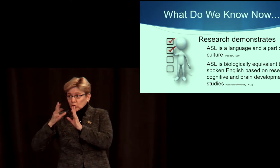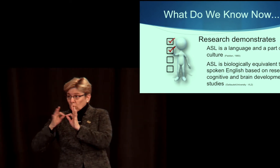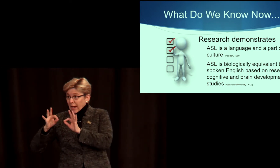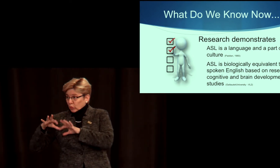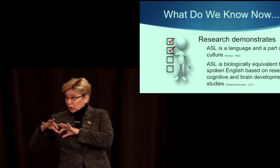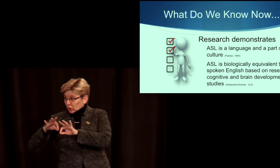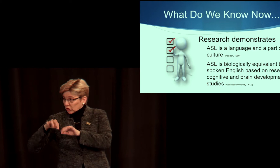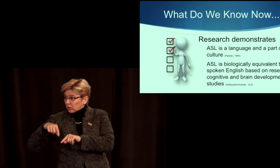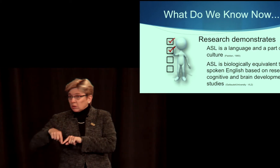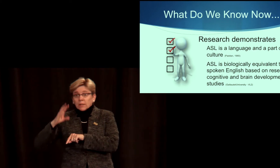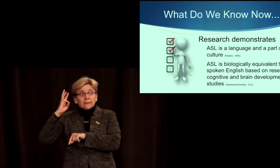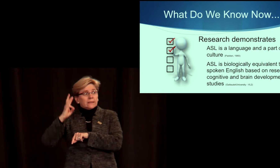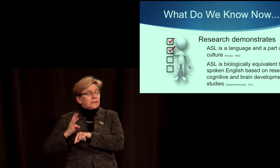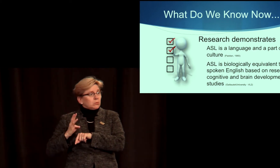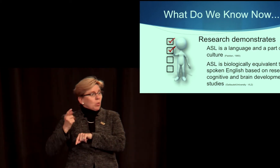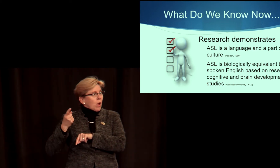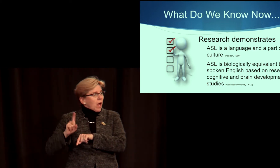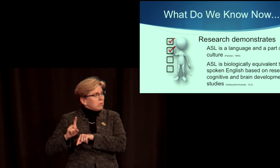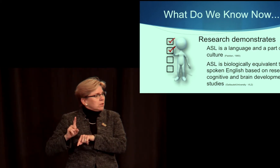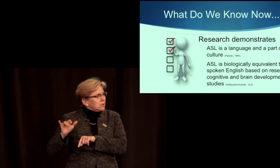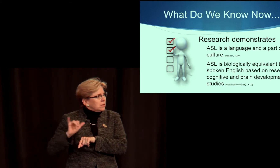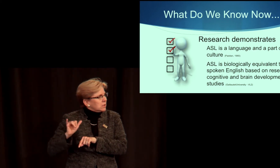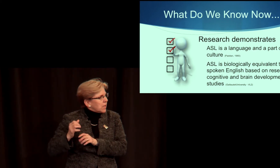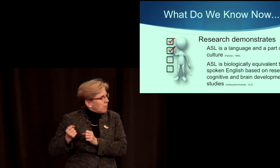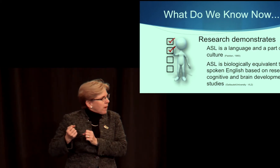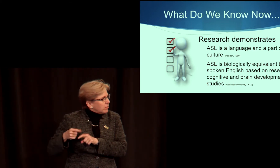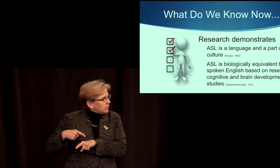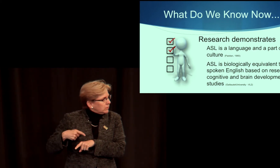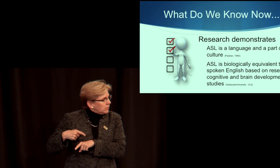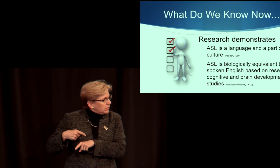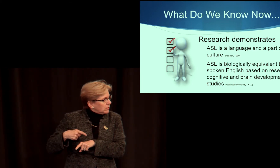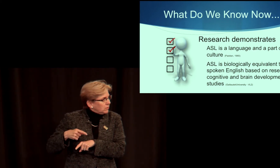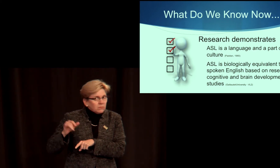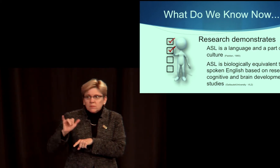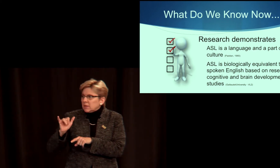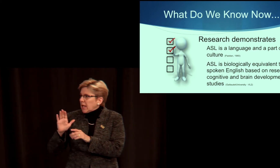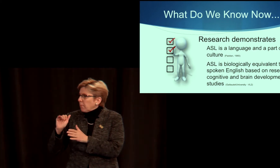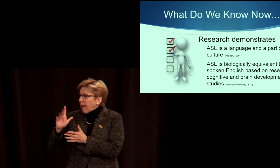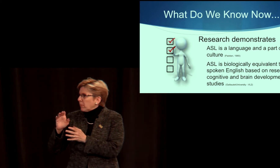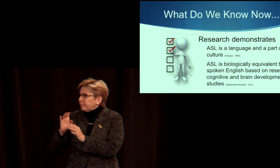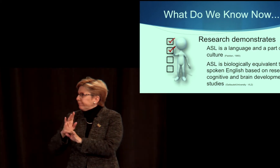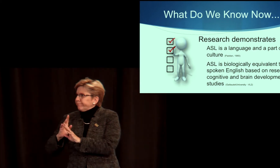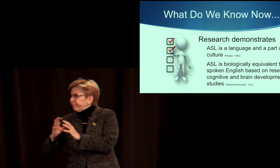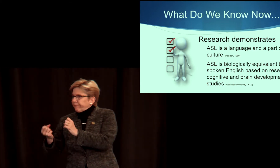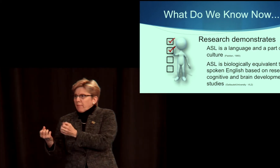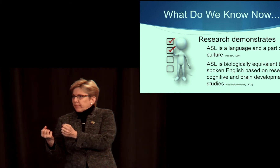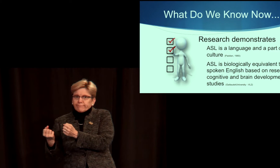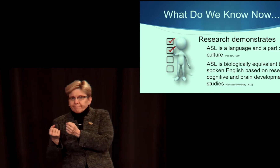In an ASL rich environment at 6 months, a deaf baby is also babbling same developmental